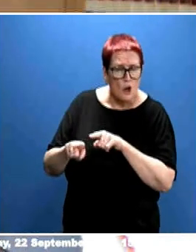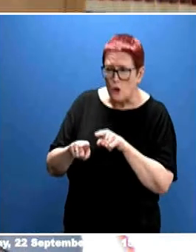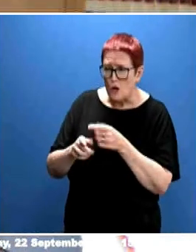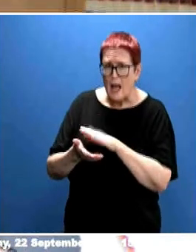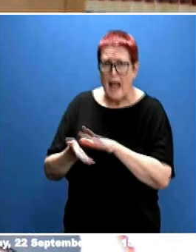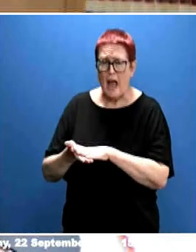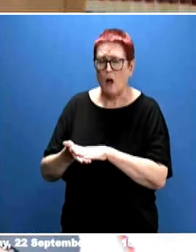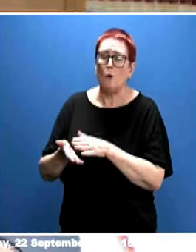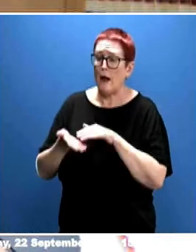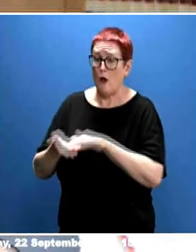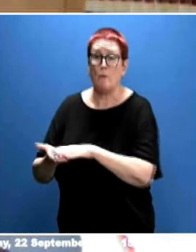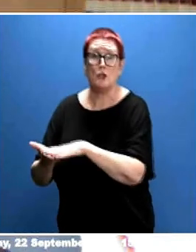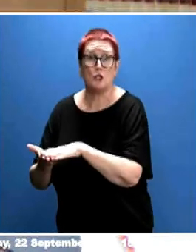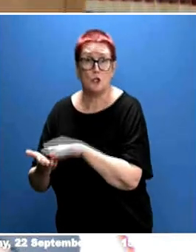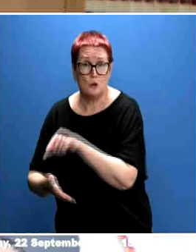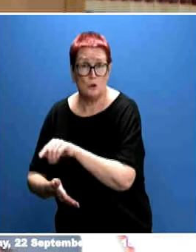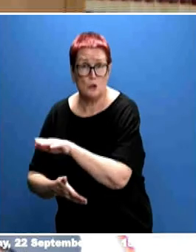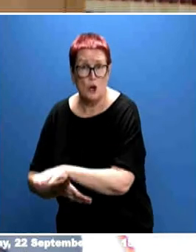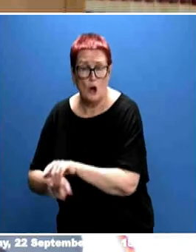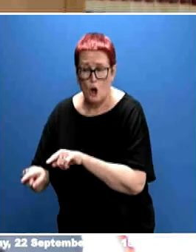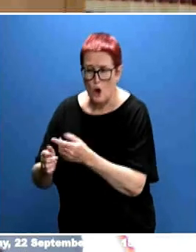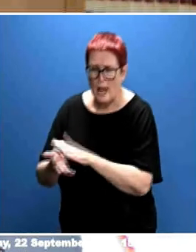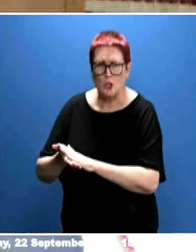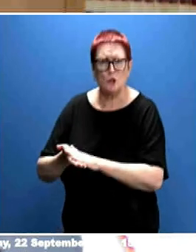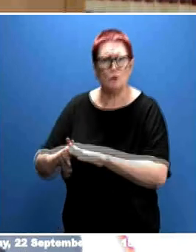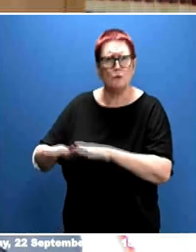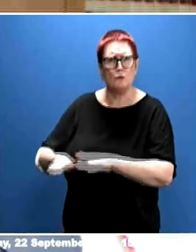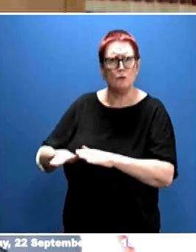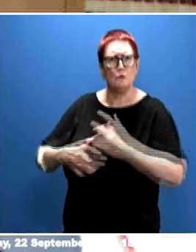their emotions, how to understand some of their emotional states, understand